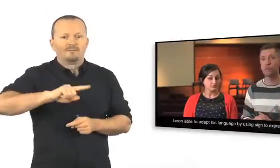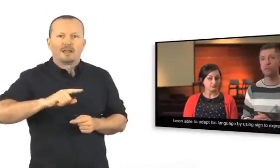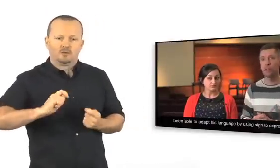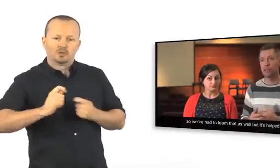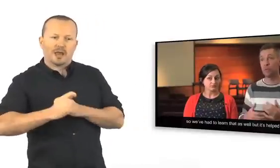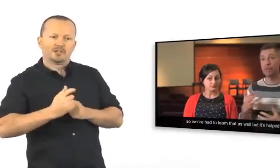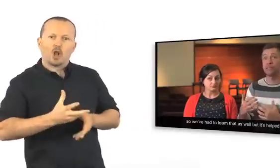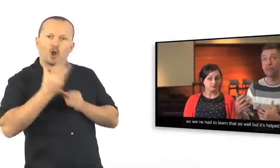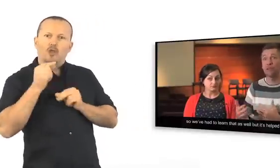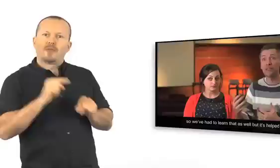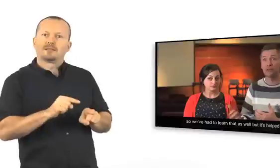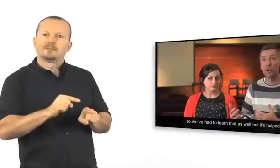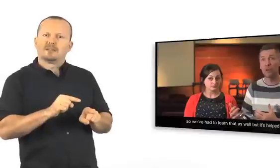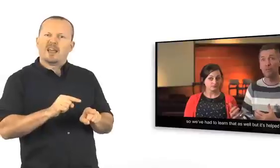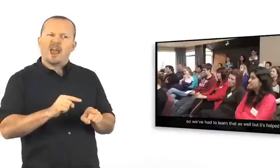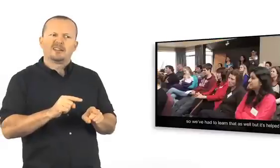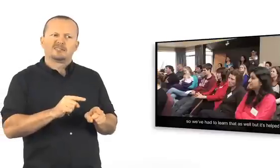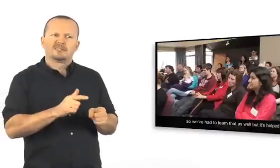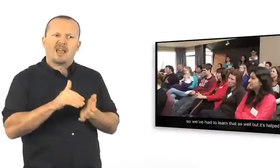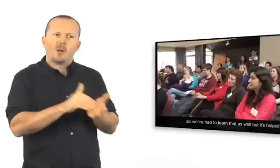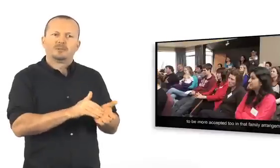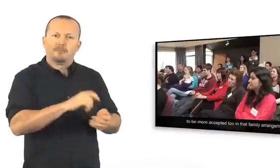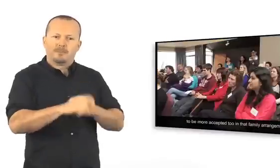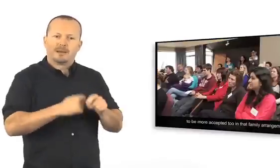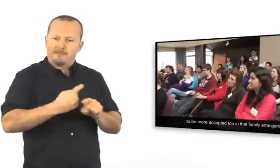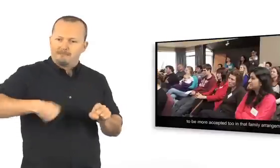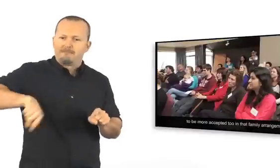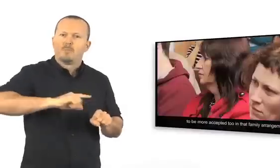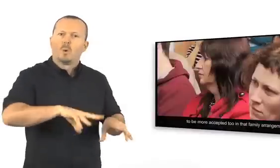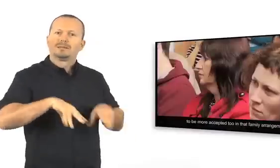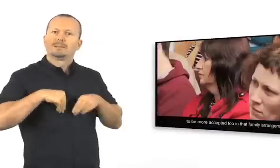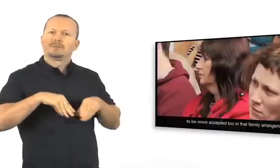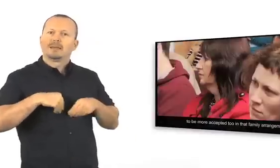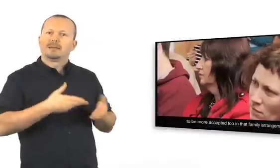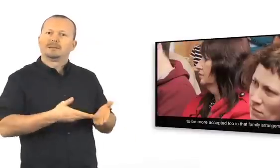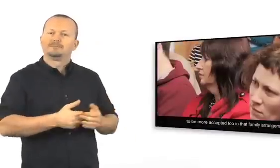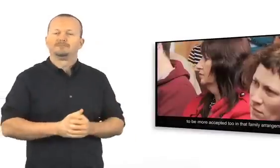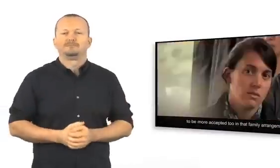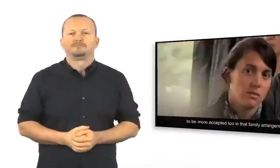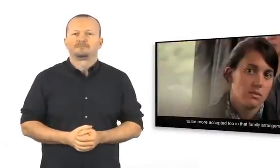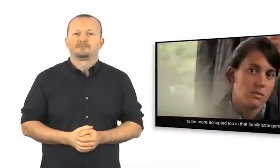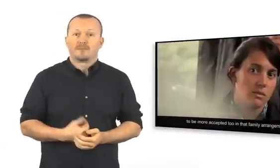himself so we’ve had to learn that as well and it’s helped him to be more accepted in that family arrangement.